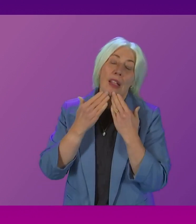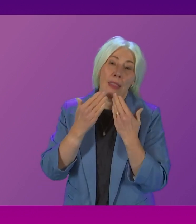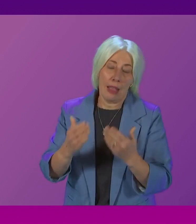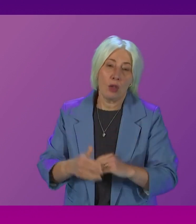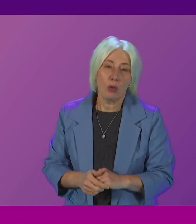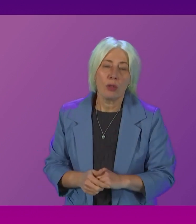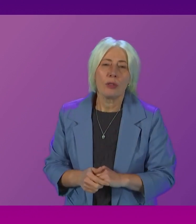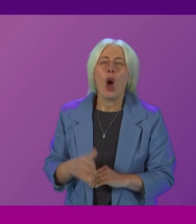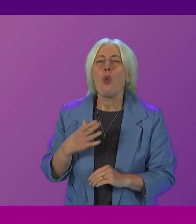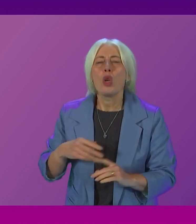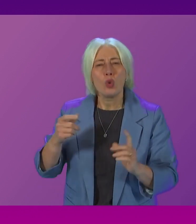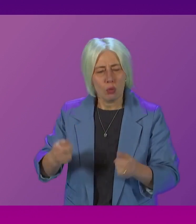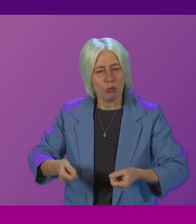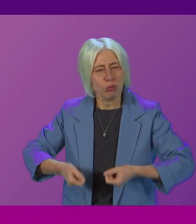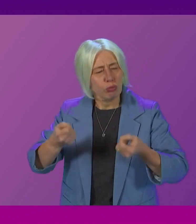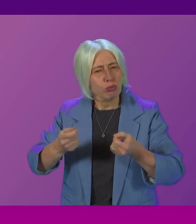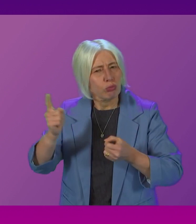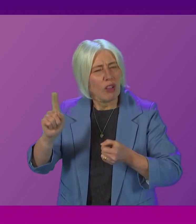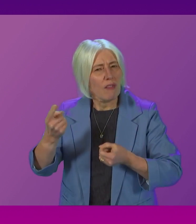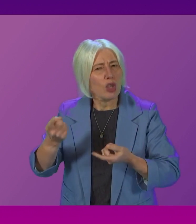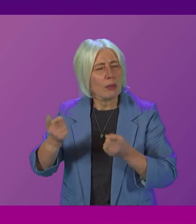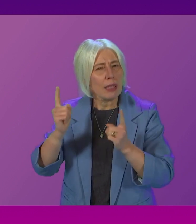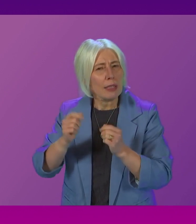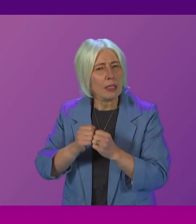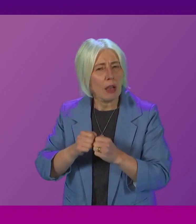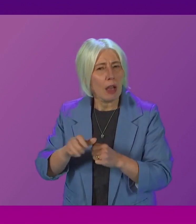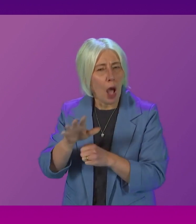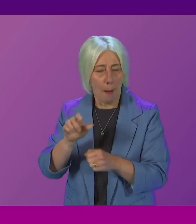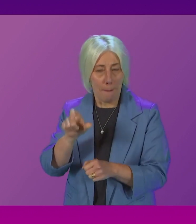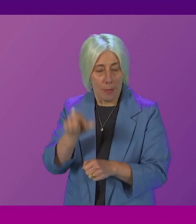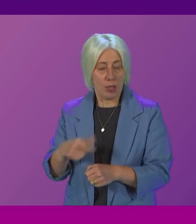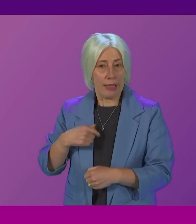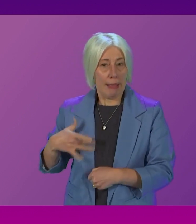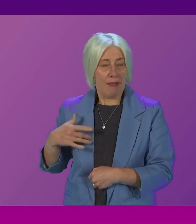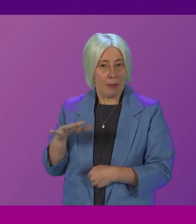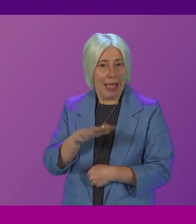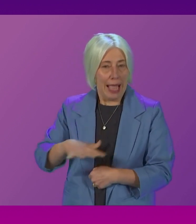I would like to raise with the First Minister the case of a constituent who has contacted